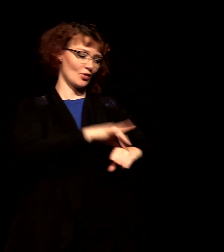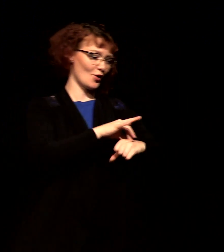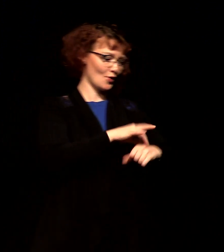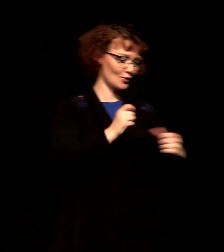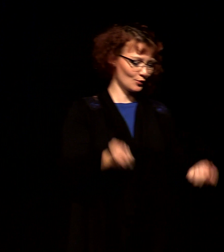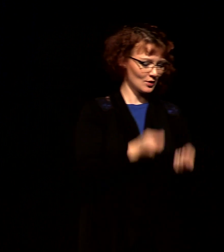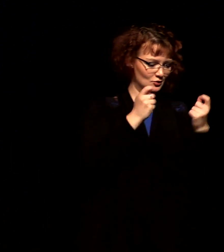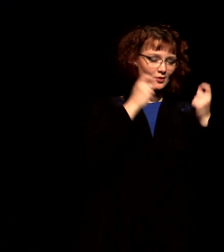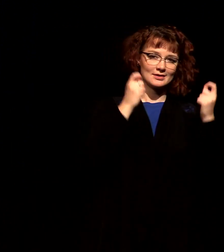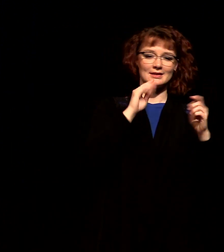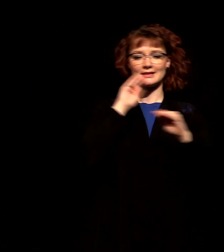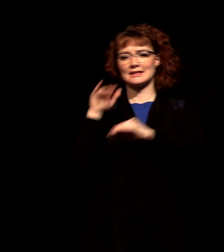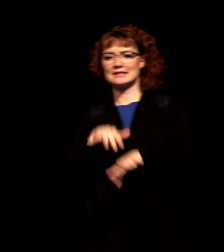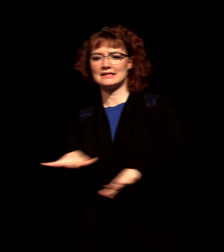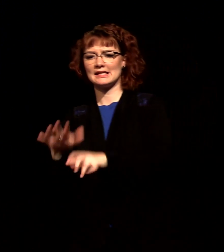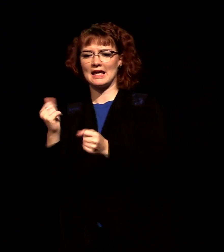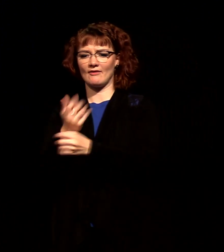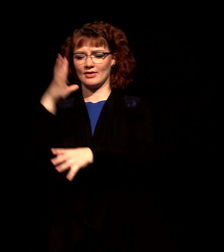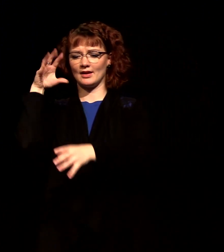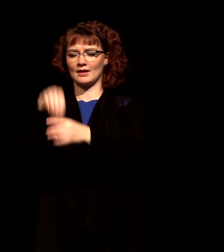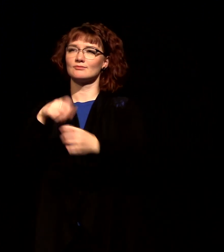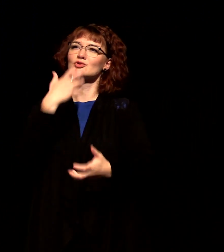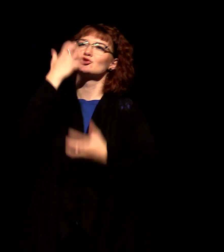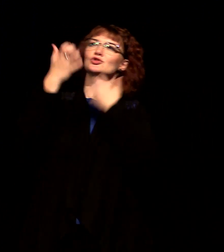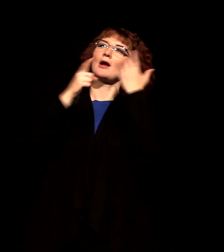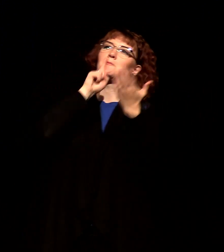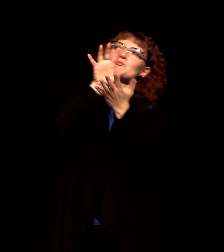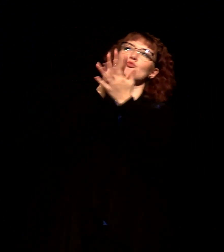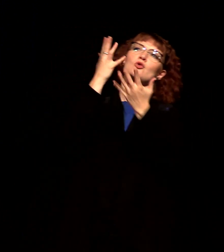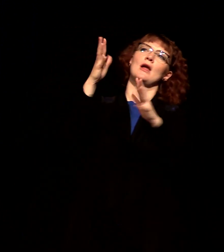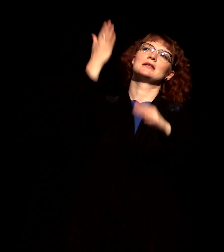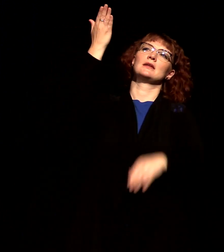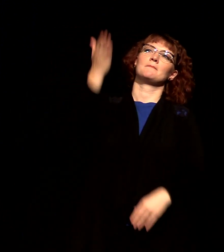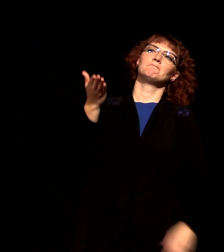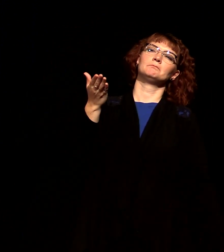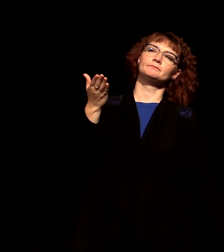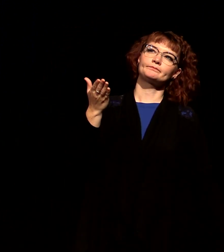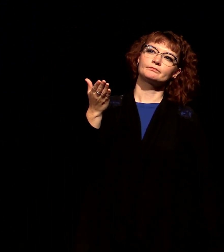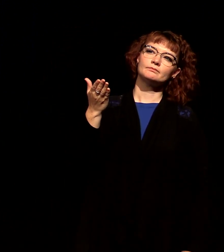Shout His praise. Let the fields and their crops burst out with